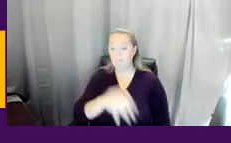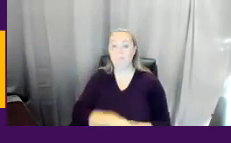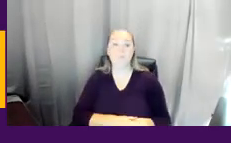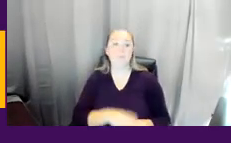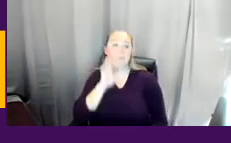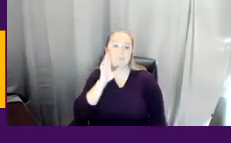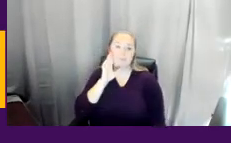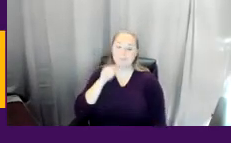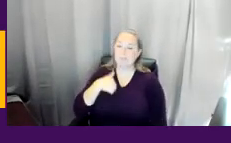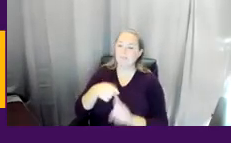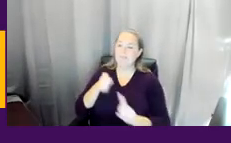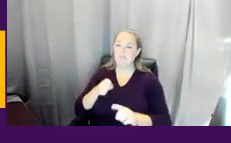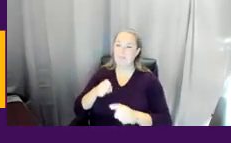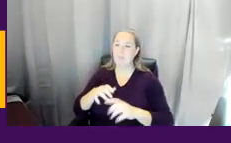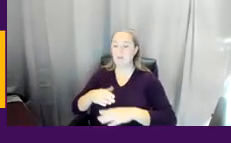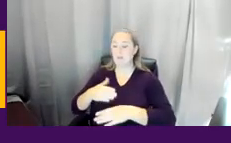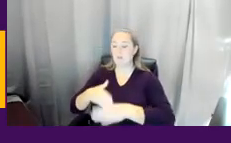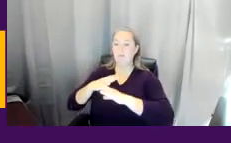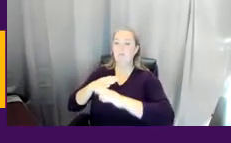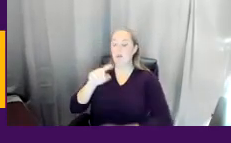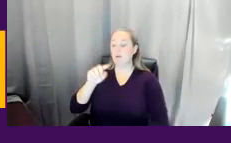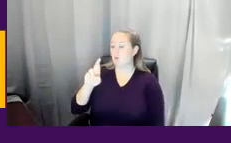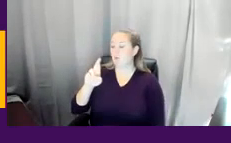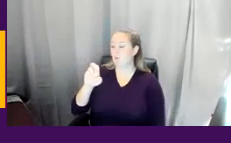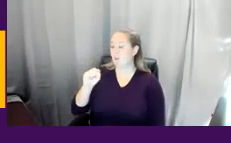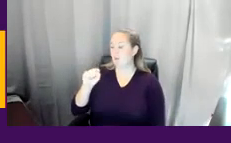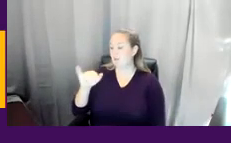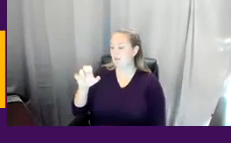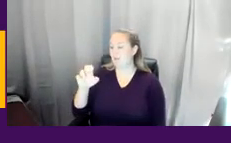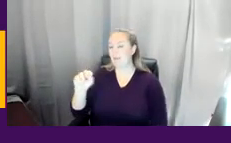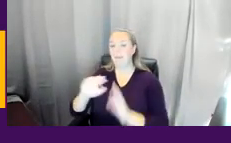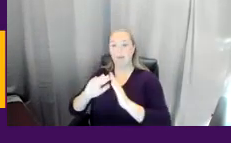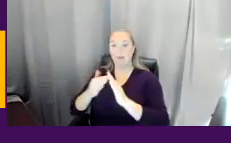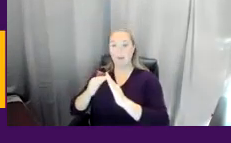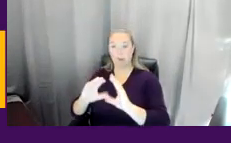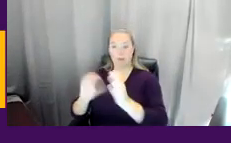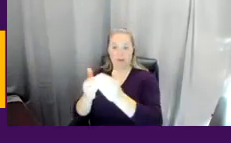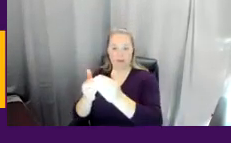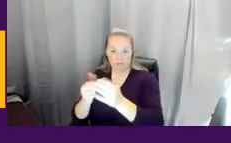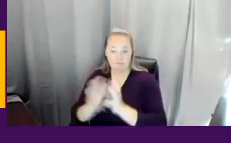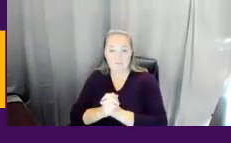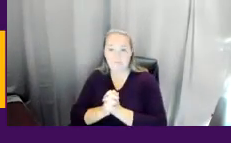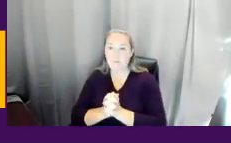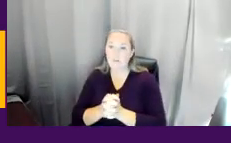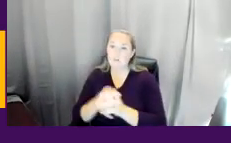AND PASSING IT